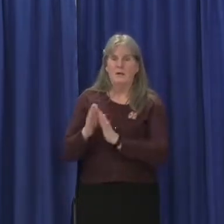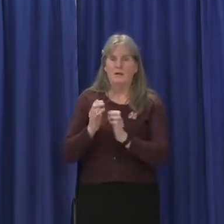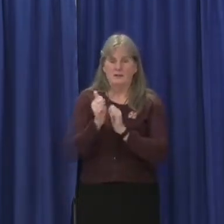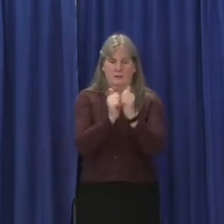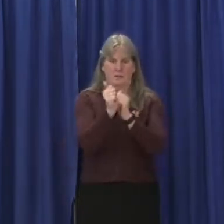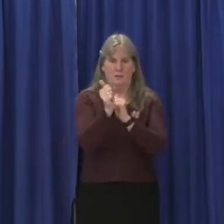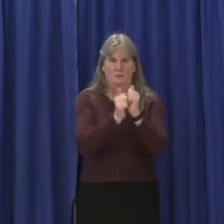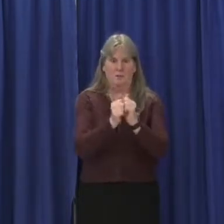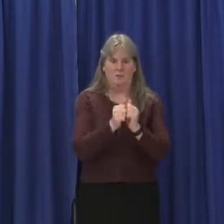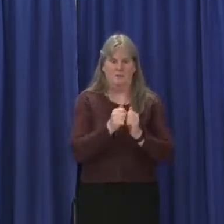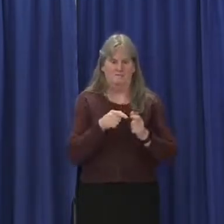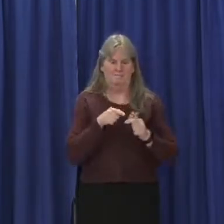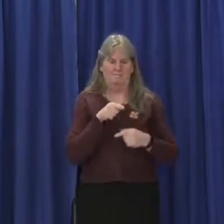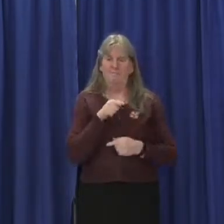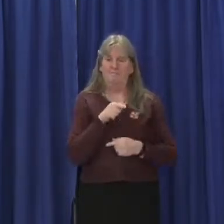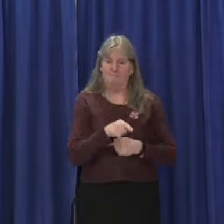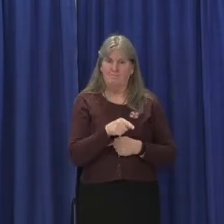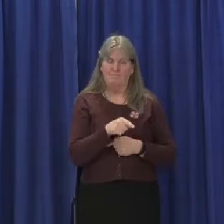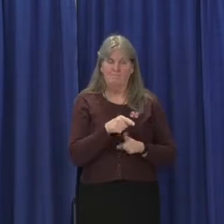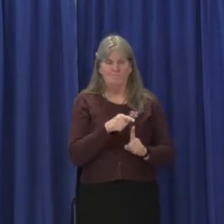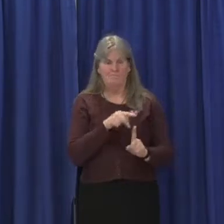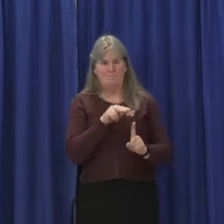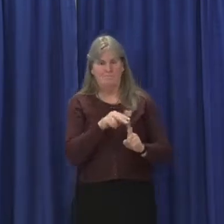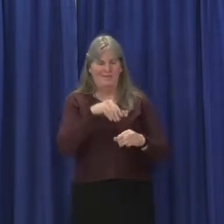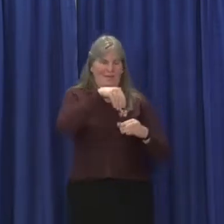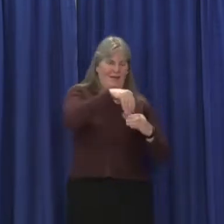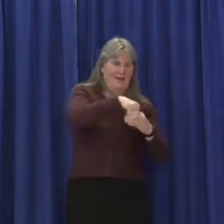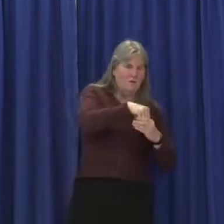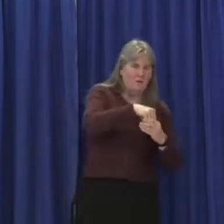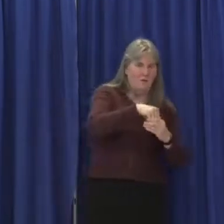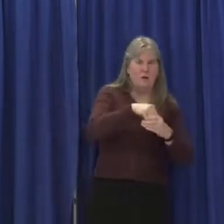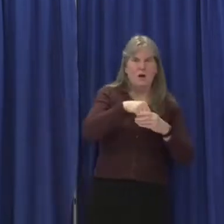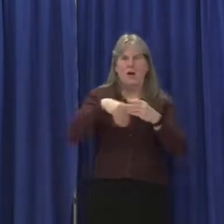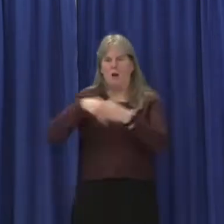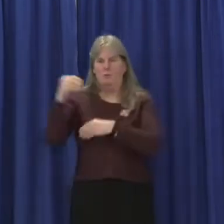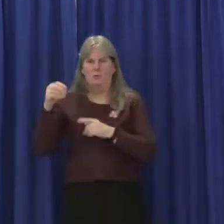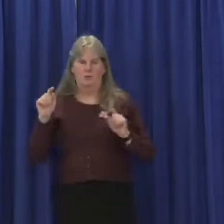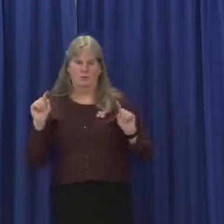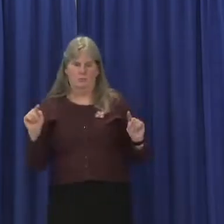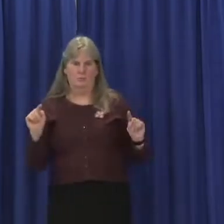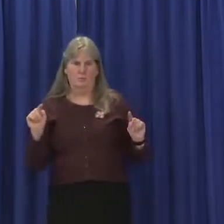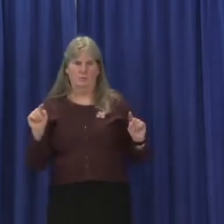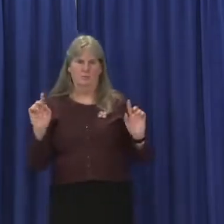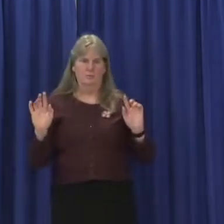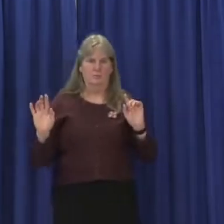first things to consider is indoor versus outdoor. So outdoor, the-- there is not